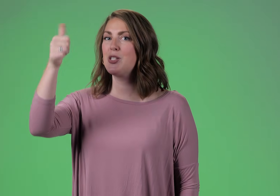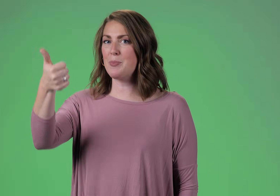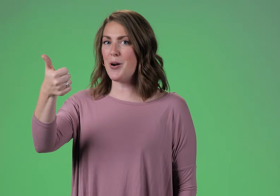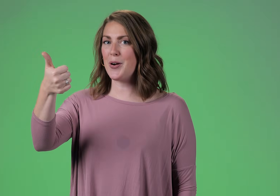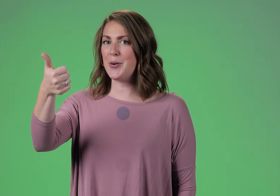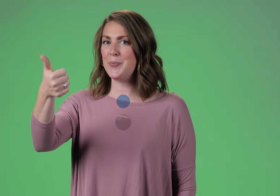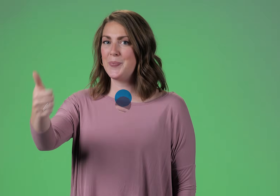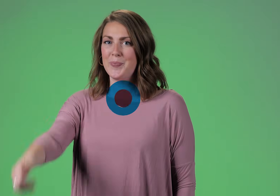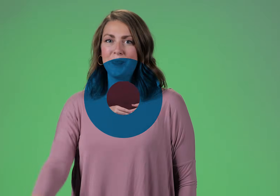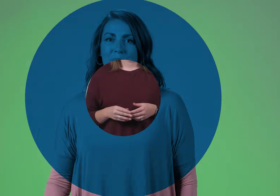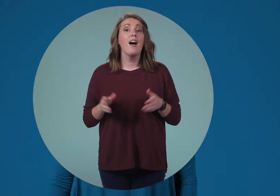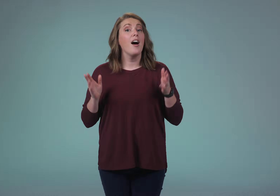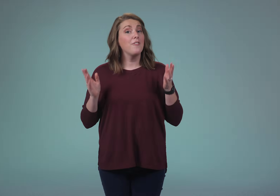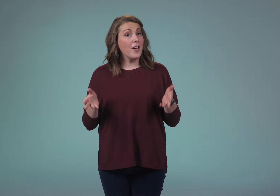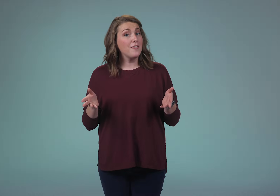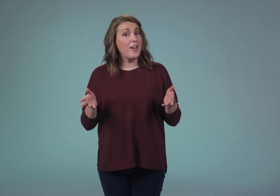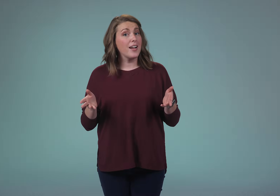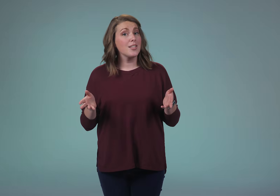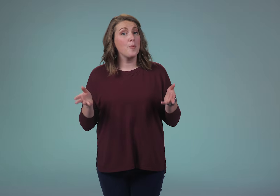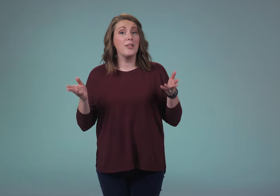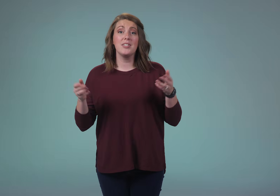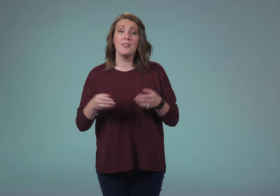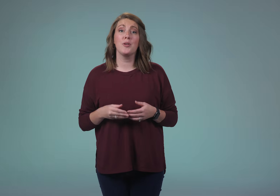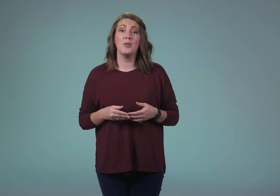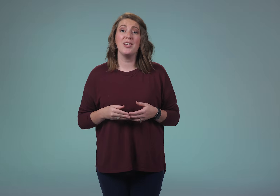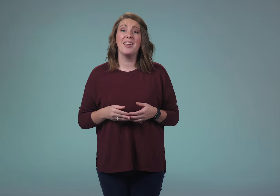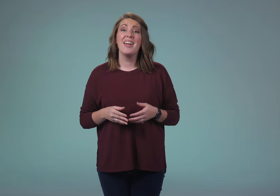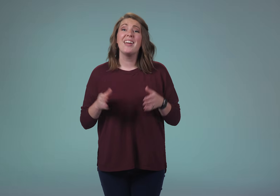TOMORROW A fun fact about the deaf community is